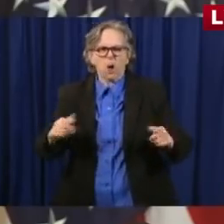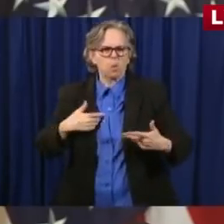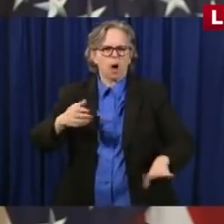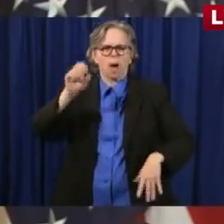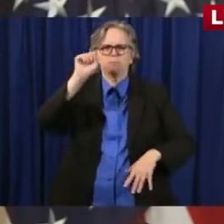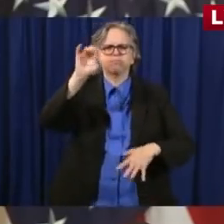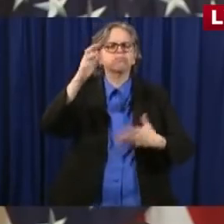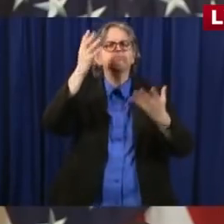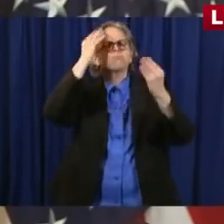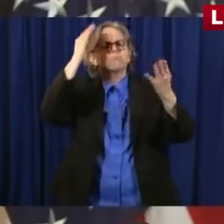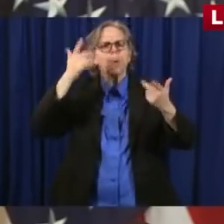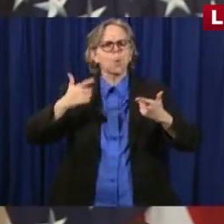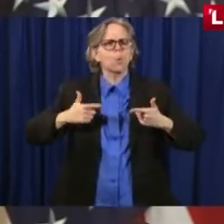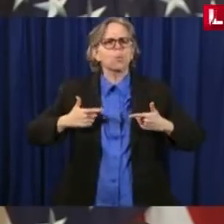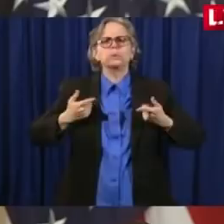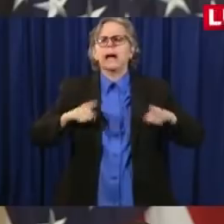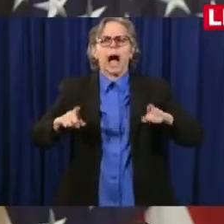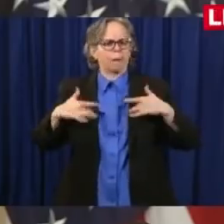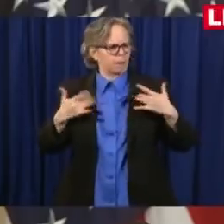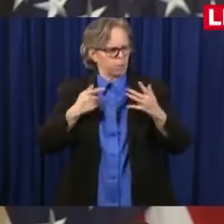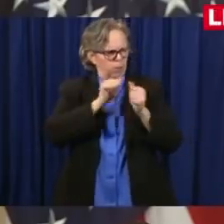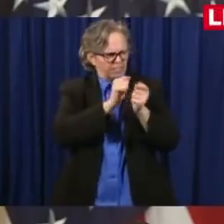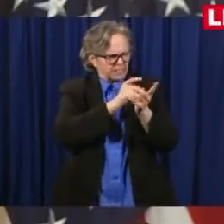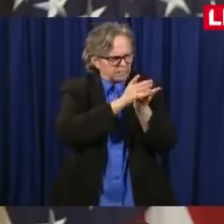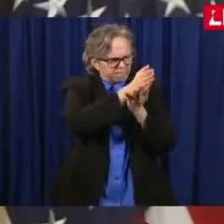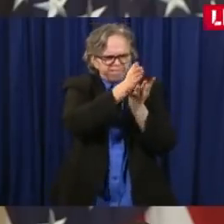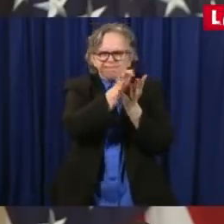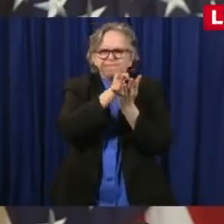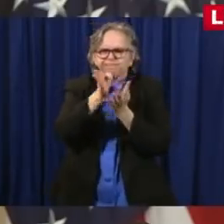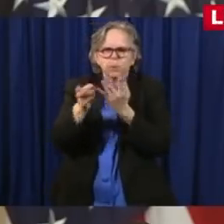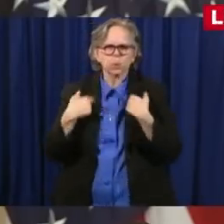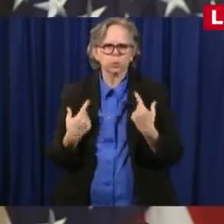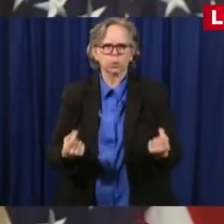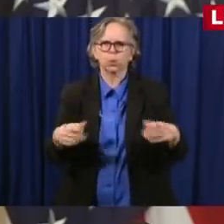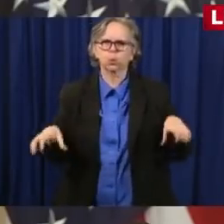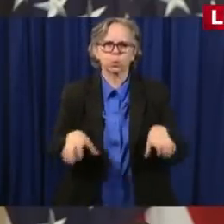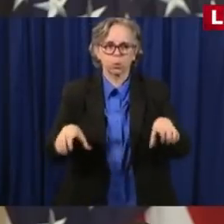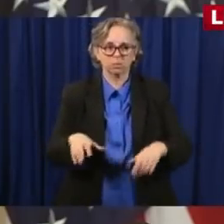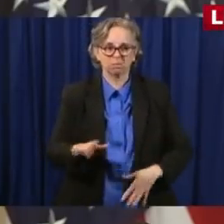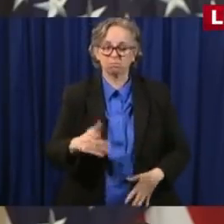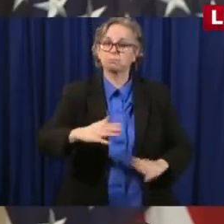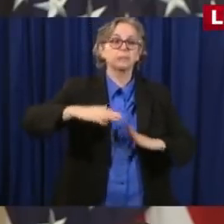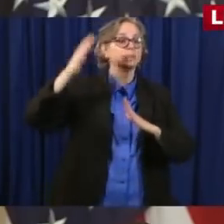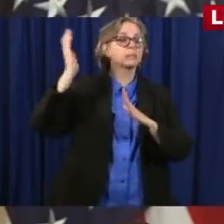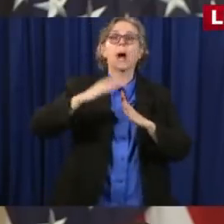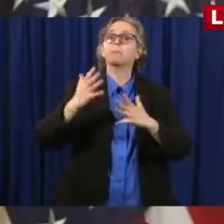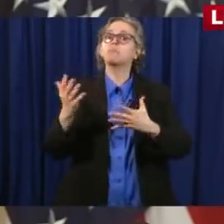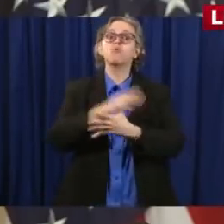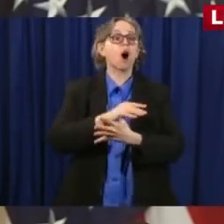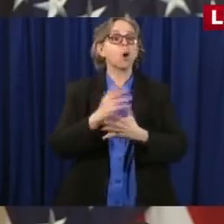I WILL PROVIDE A FEW UPDATES ON EACH OF THESE AREAS DURING MY TIME WITH YOU TODAY.